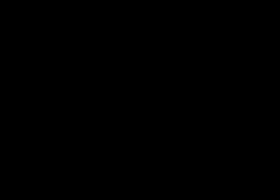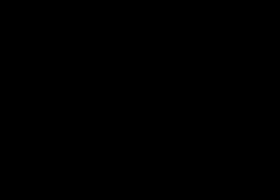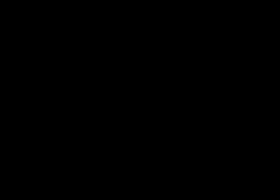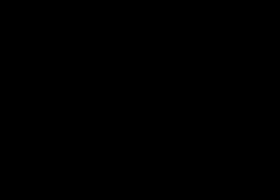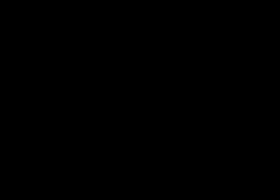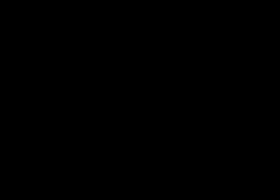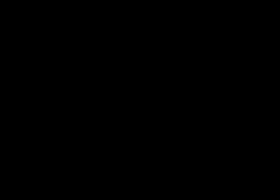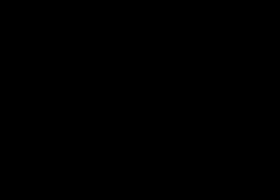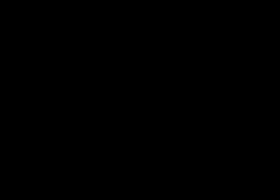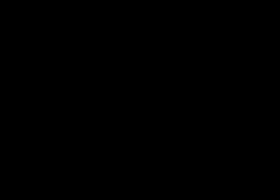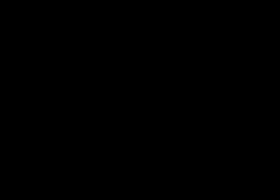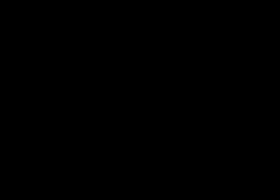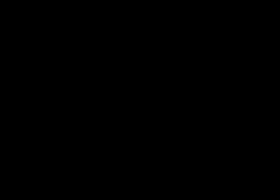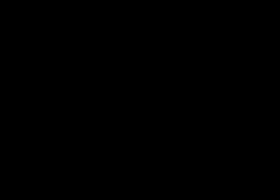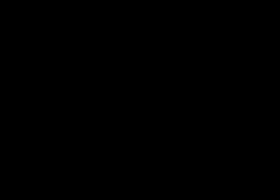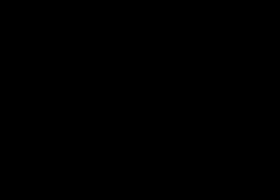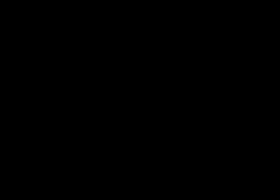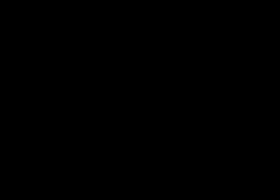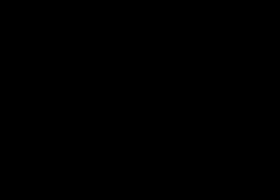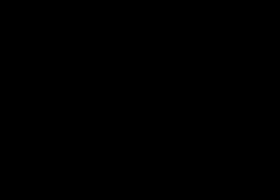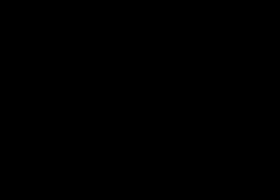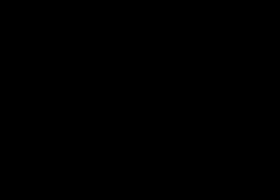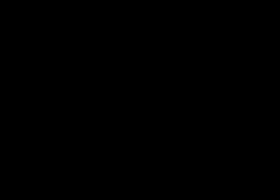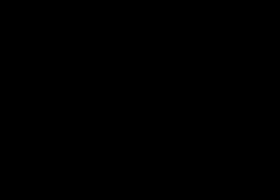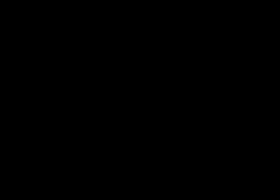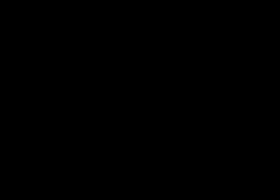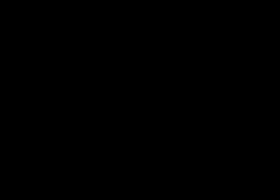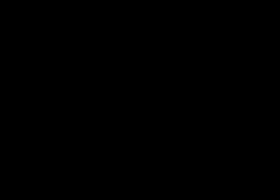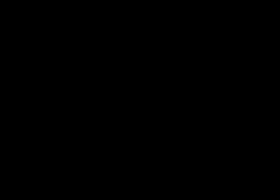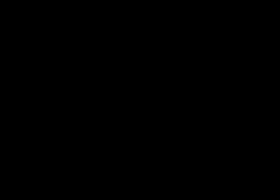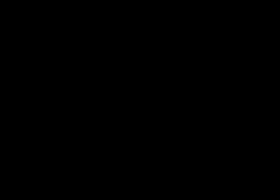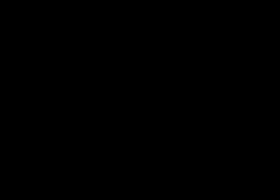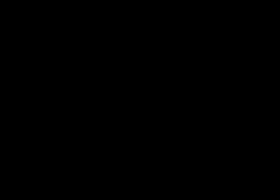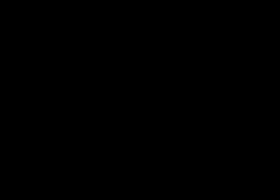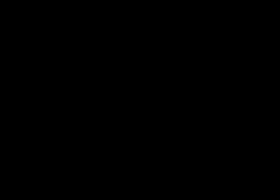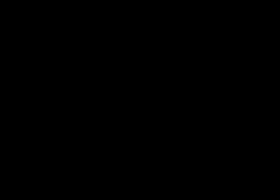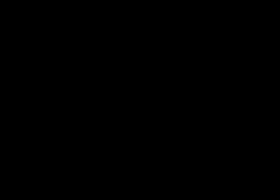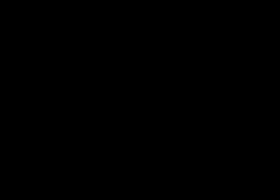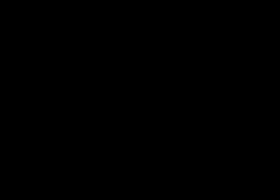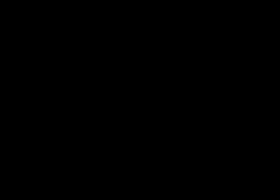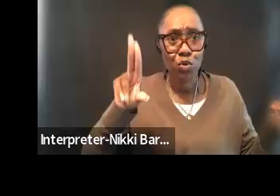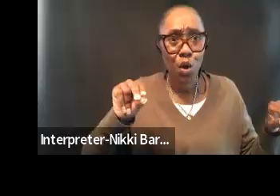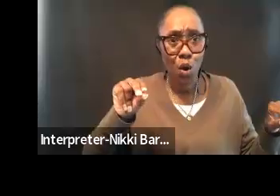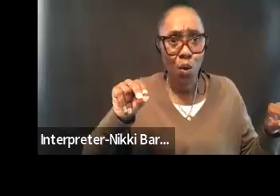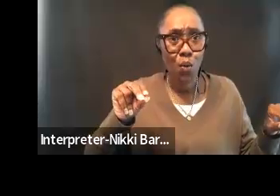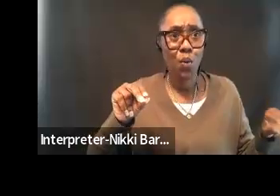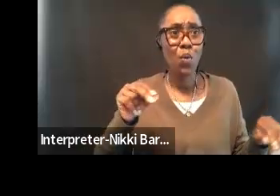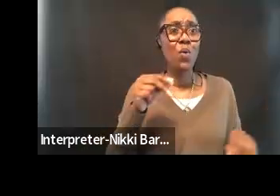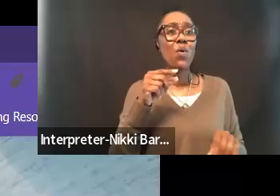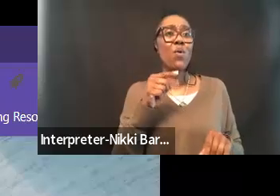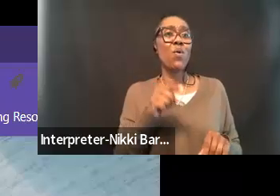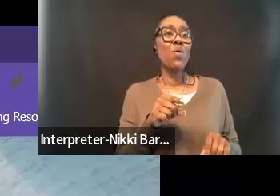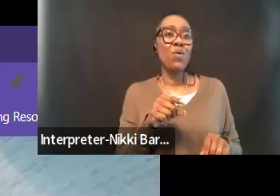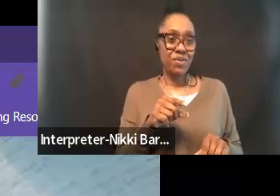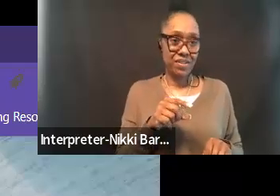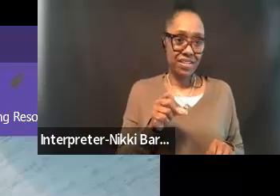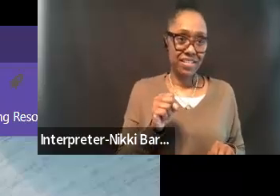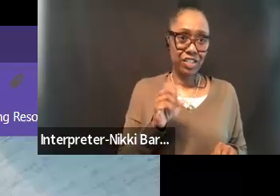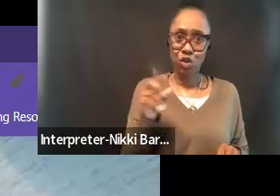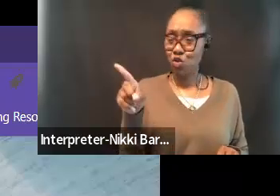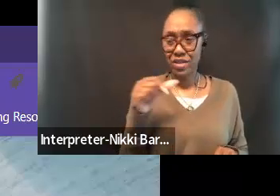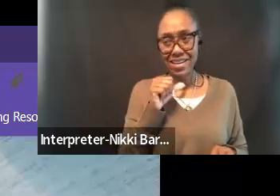Yes, it just totally went black and I was like, oh god. Here we go. We didn't say the technology prayer.